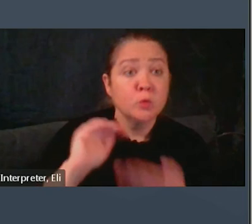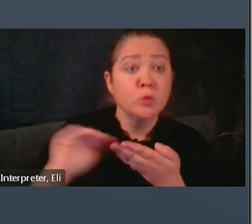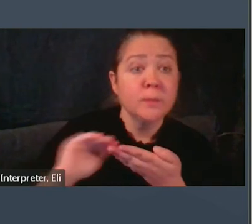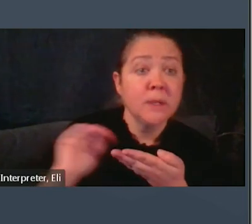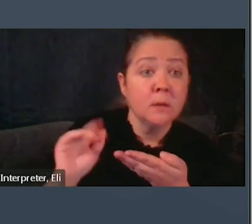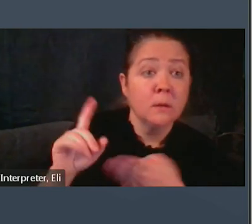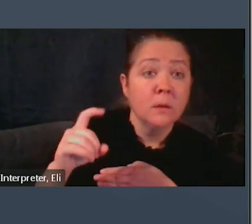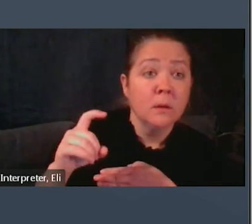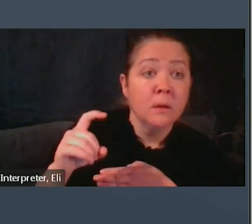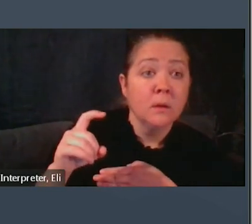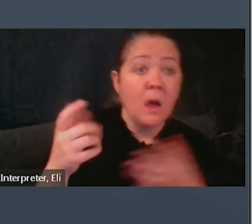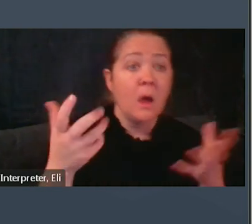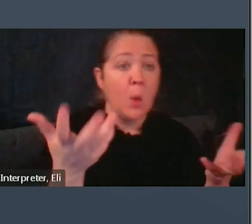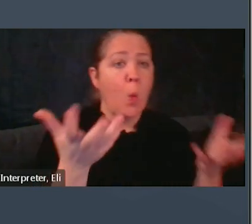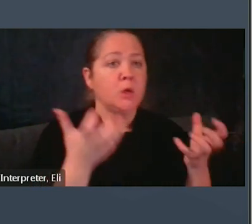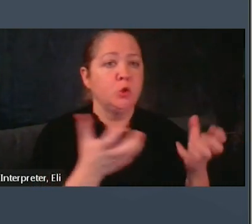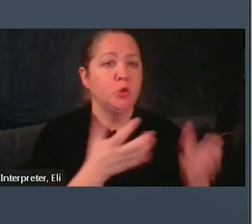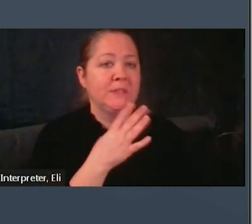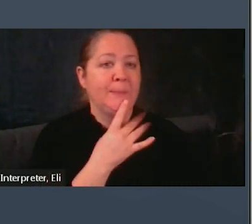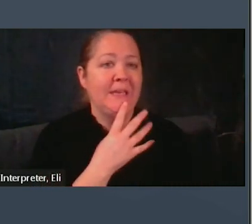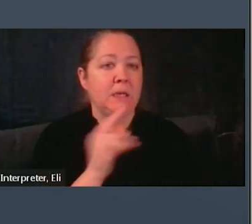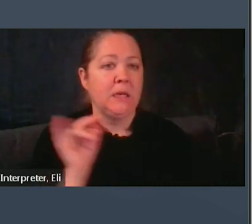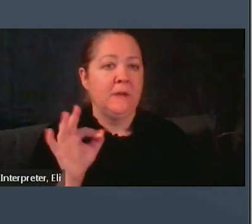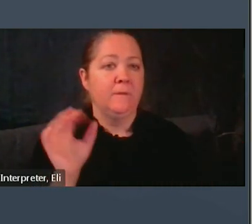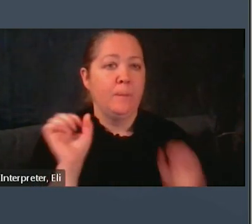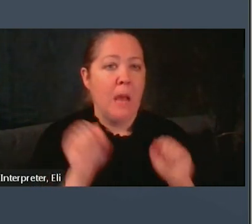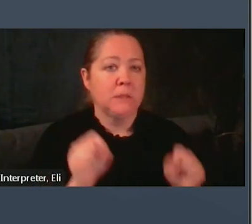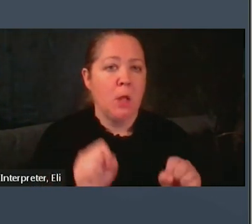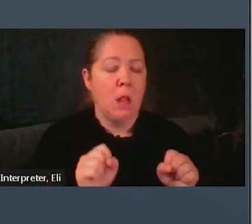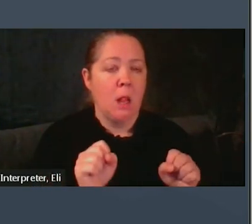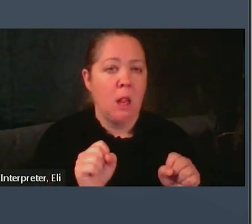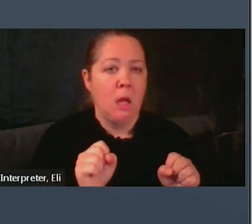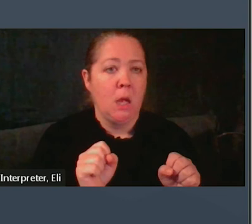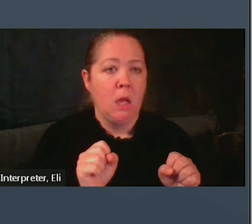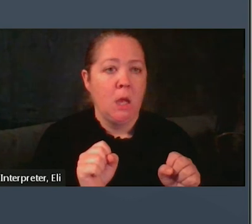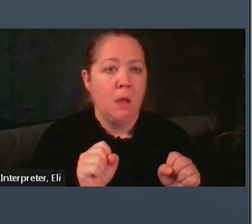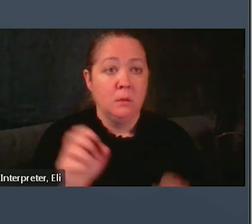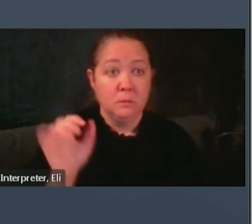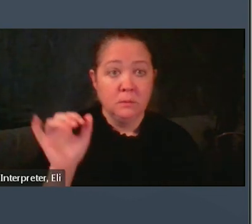I would like to speak if possible. Okay. Okay. And then please pronounce your name for me.